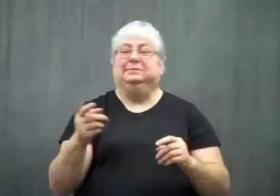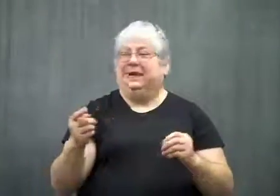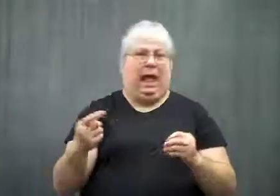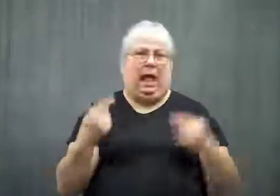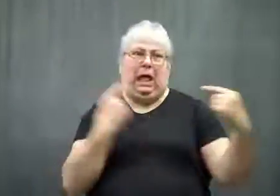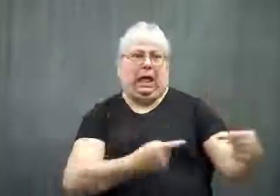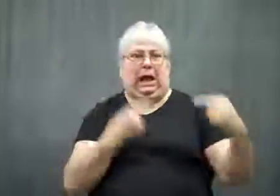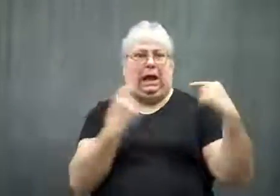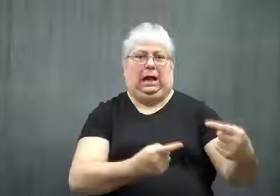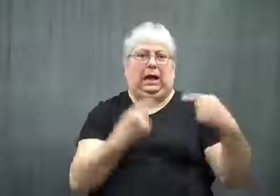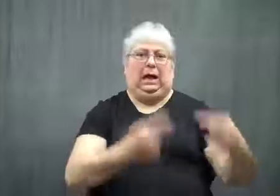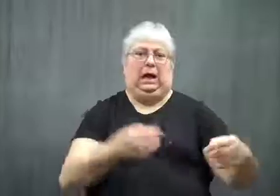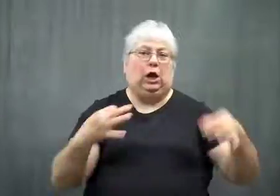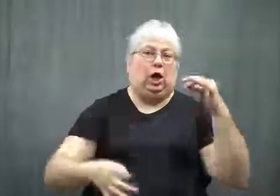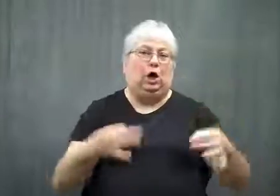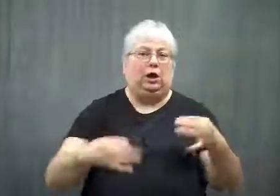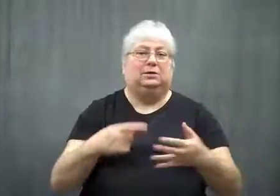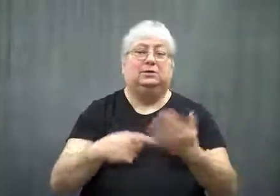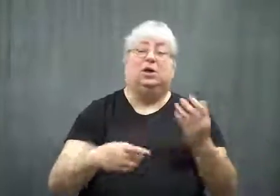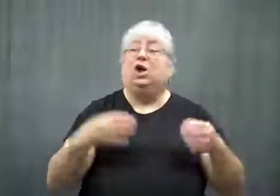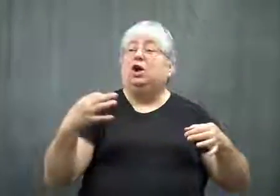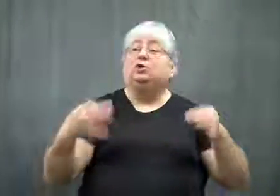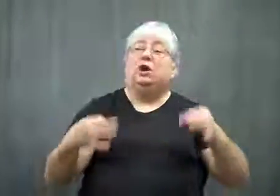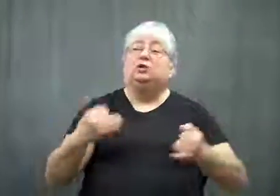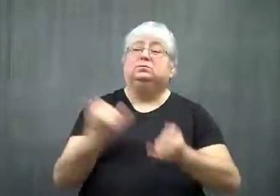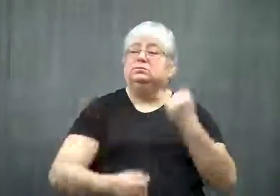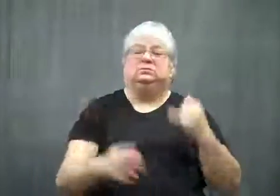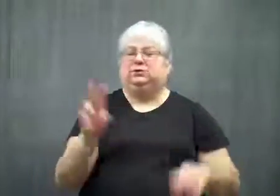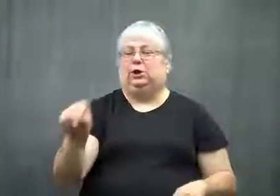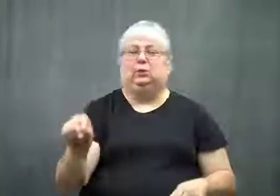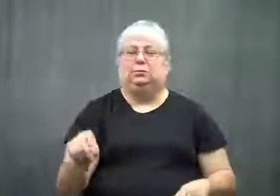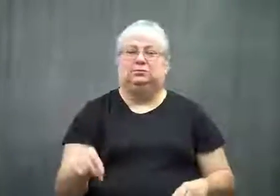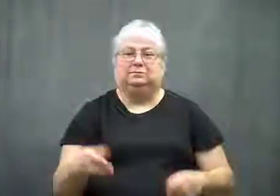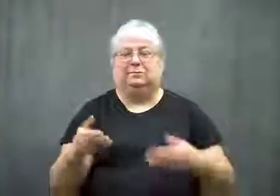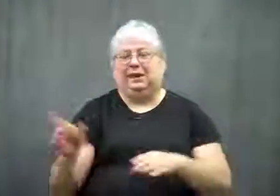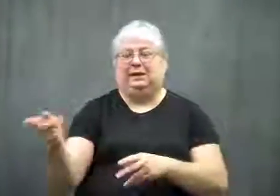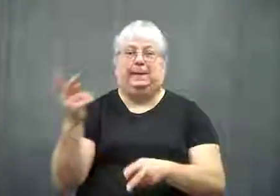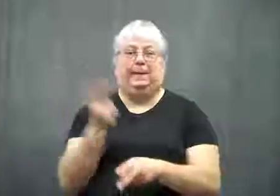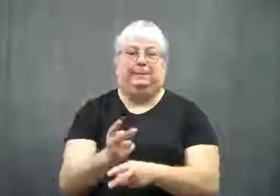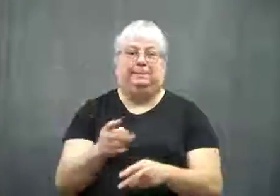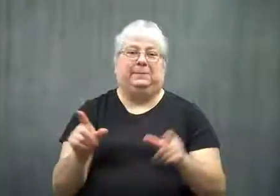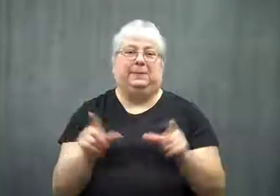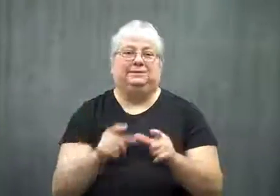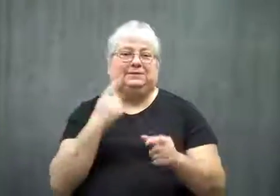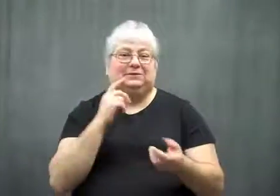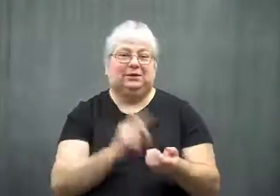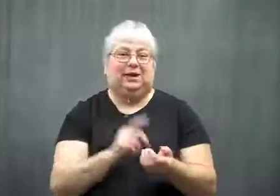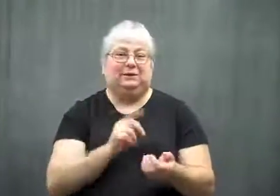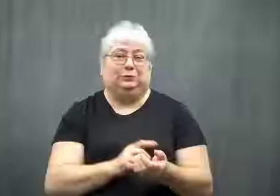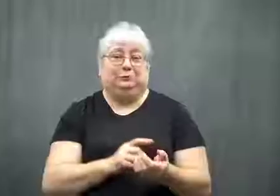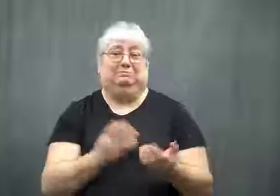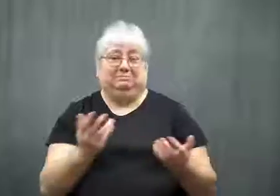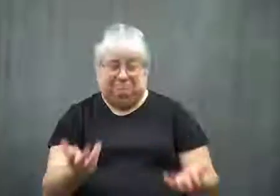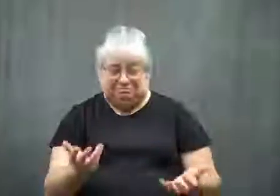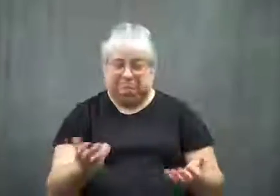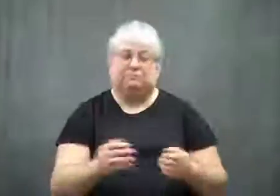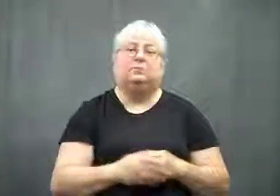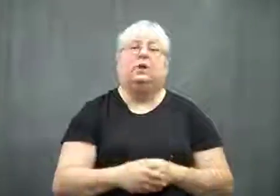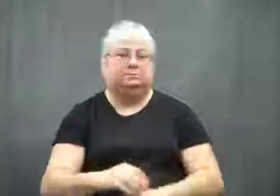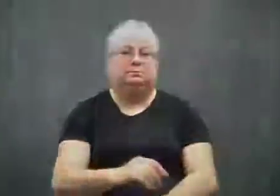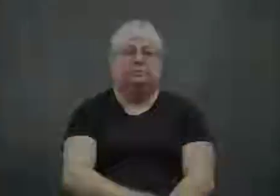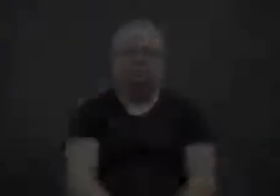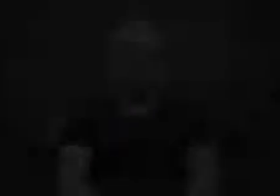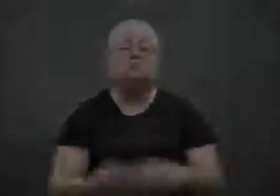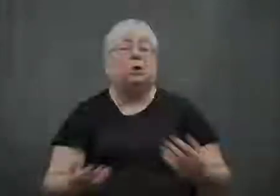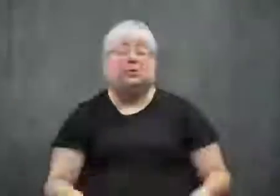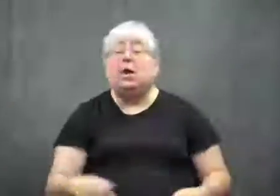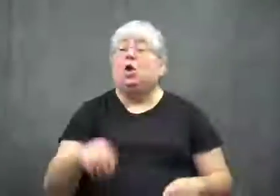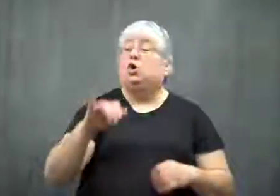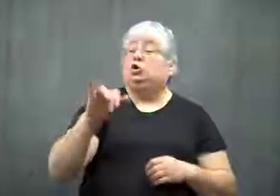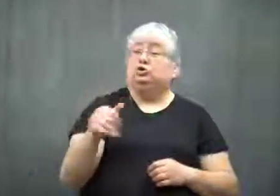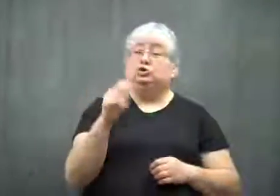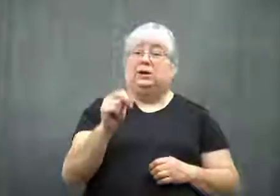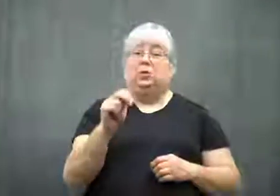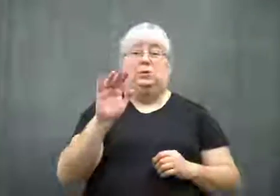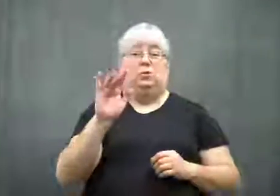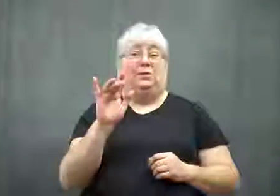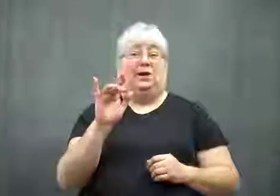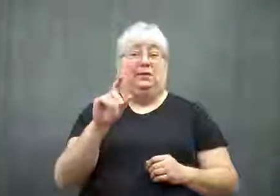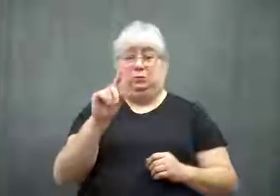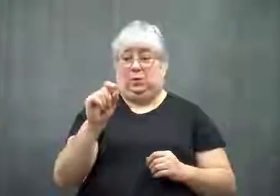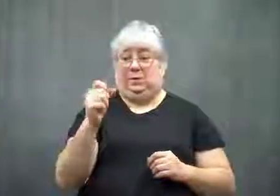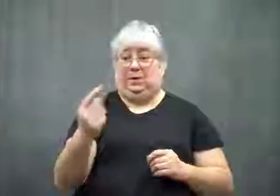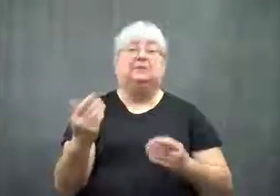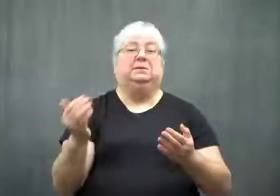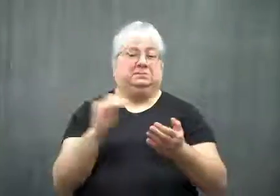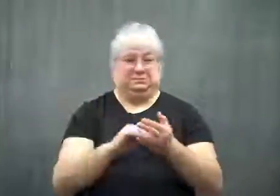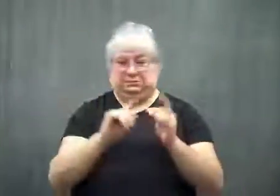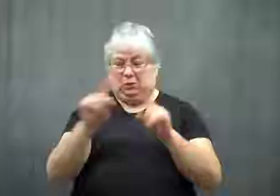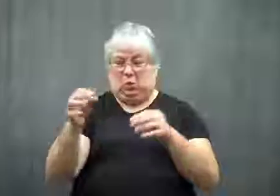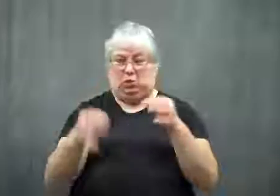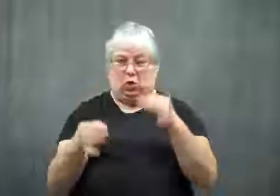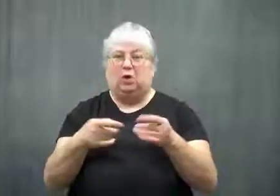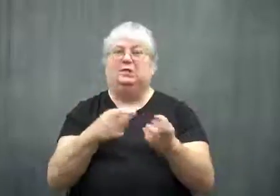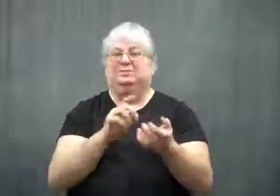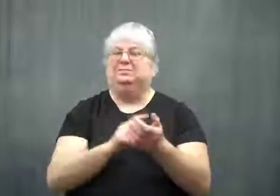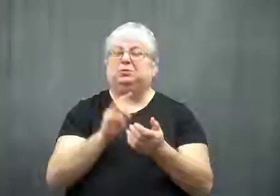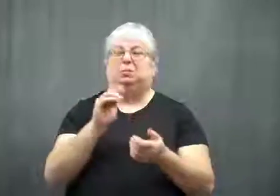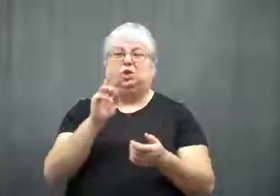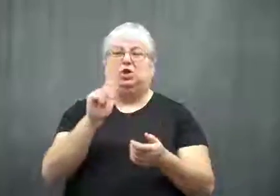After a hearing in court, the judge turned it down. Murray kept his license.